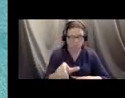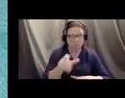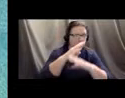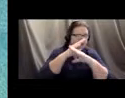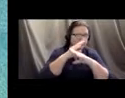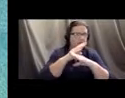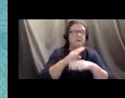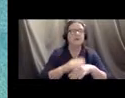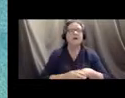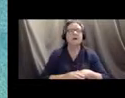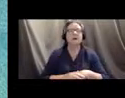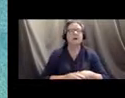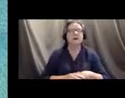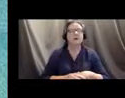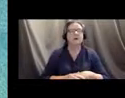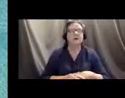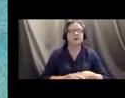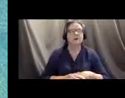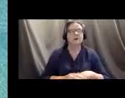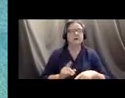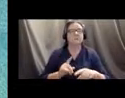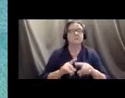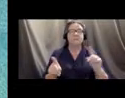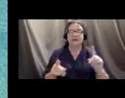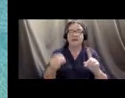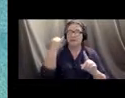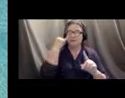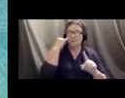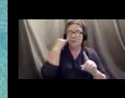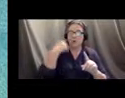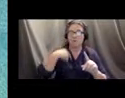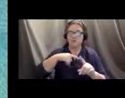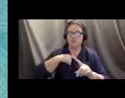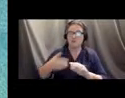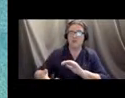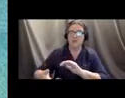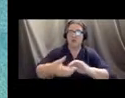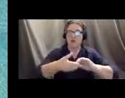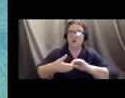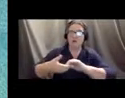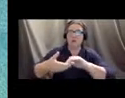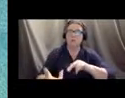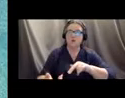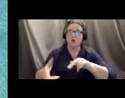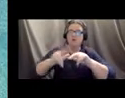What do we stand to gain through increased collaboration?